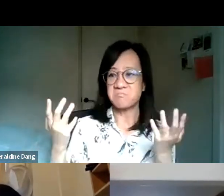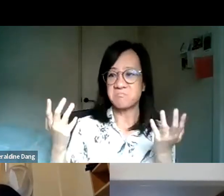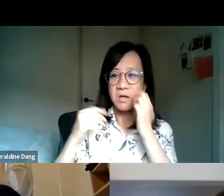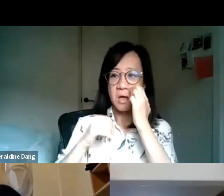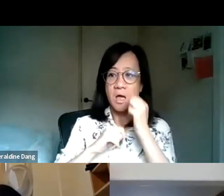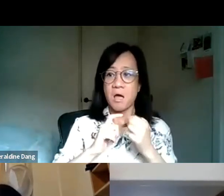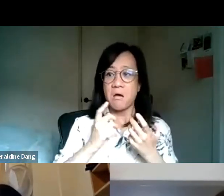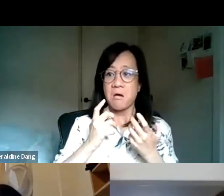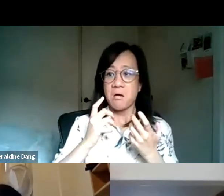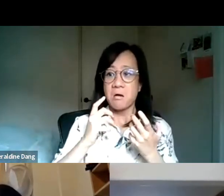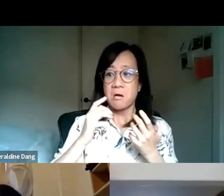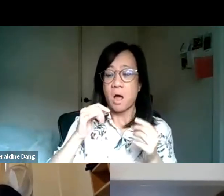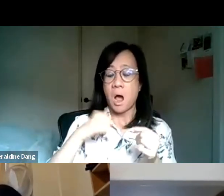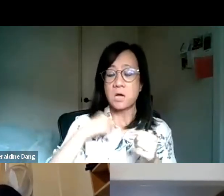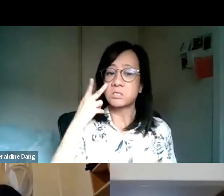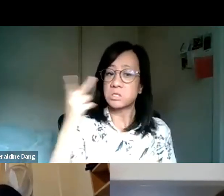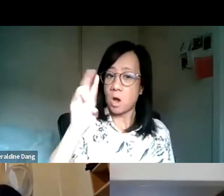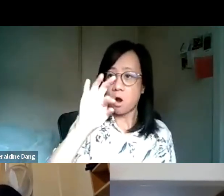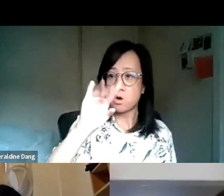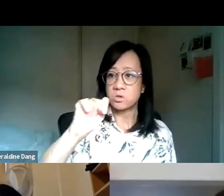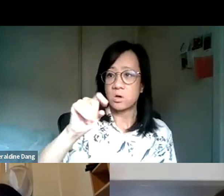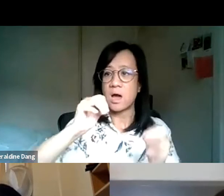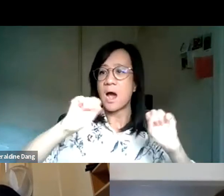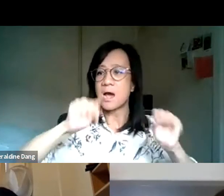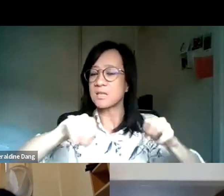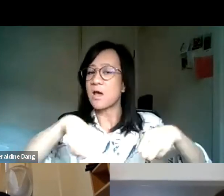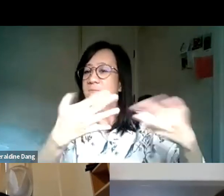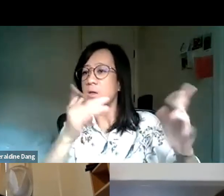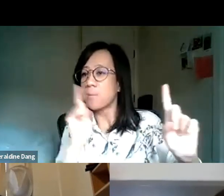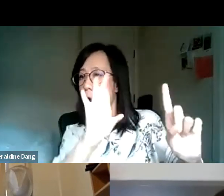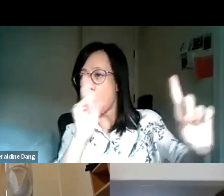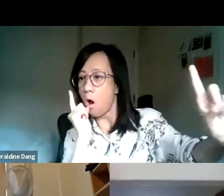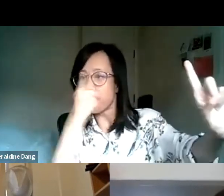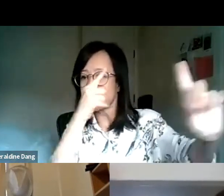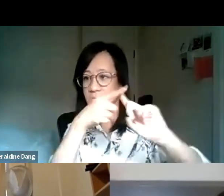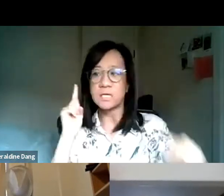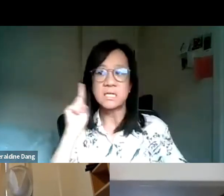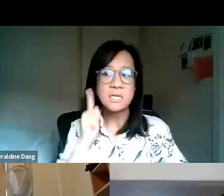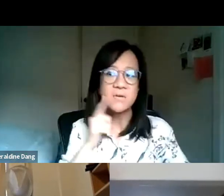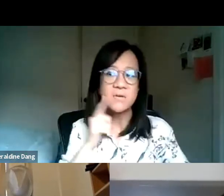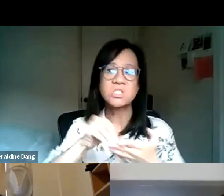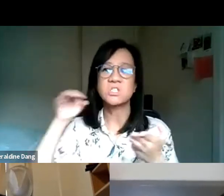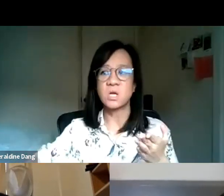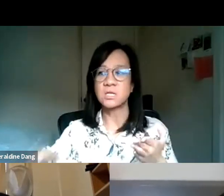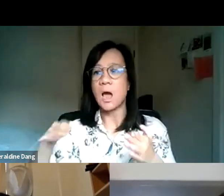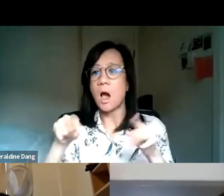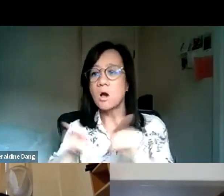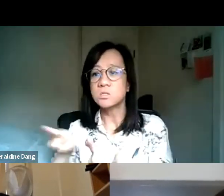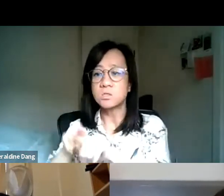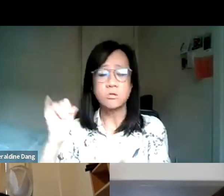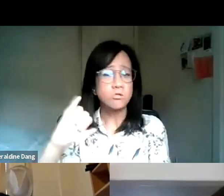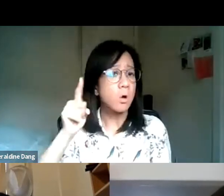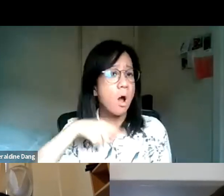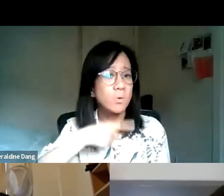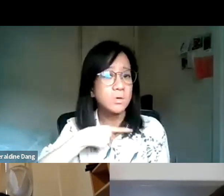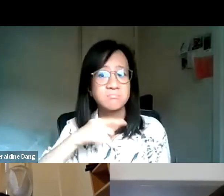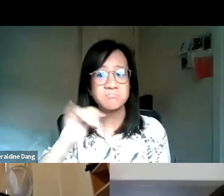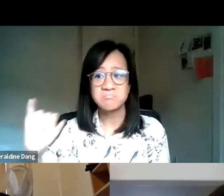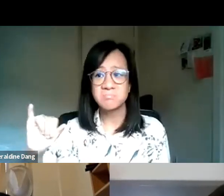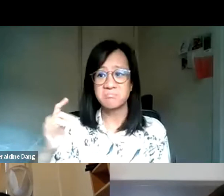program that my college set up for me and I decided that I'd go and be involved in deaf